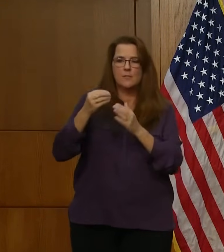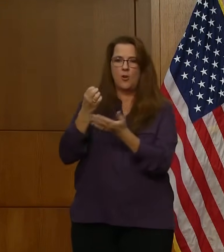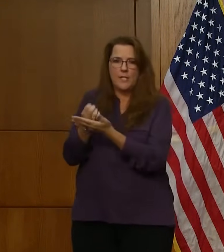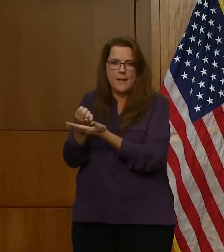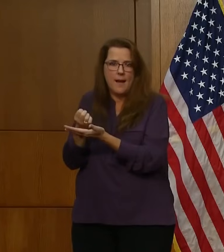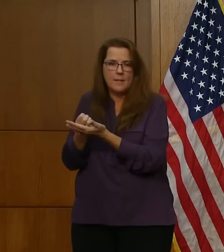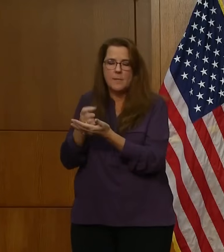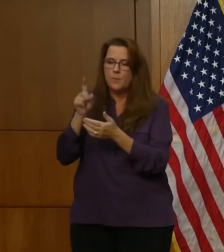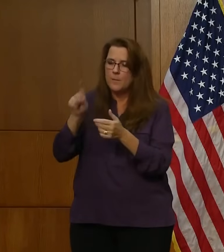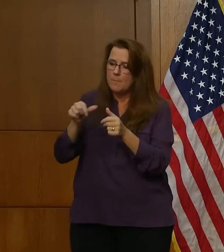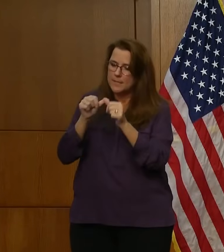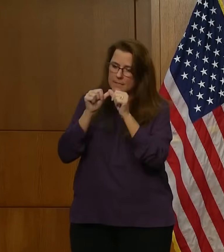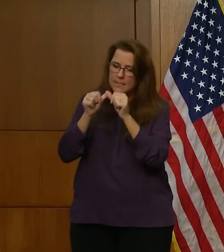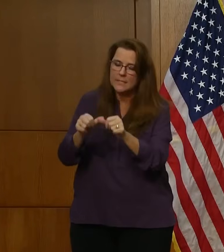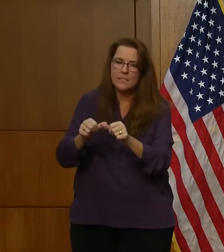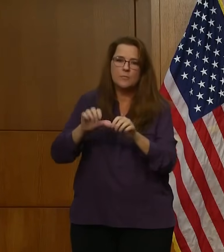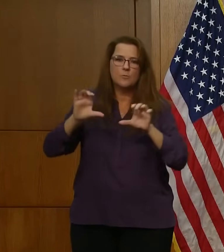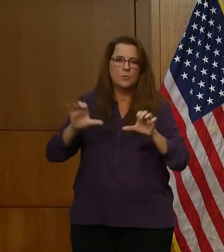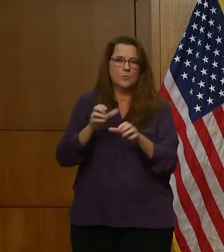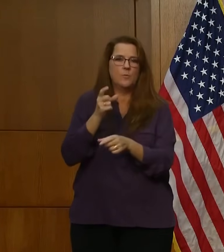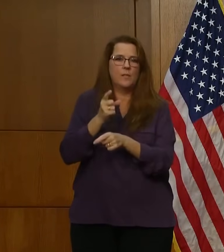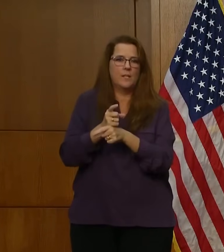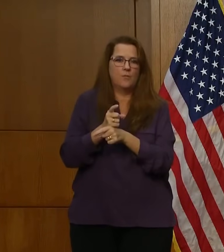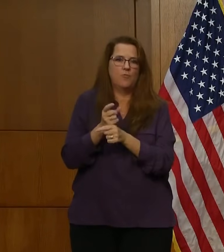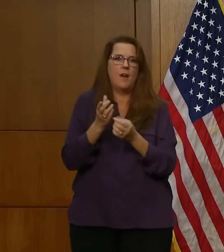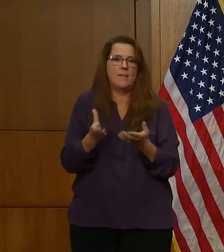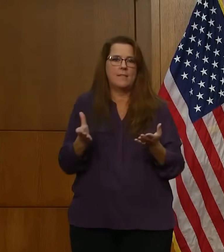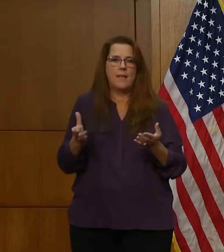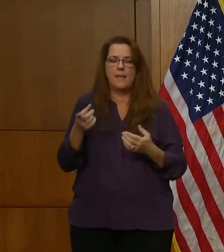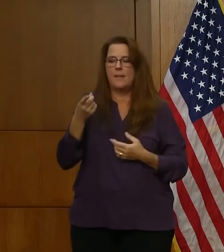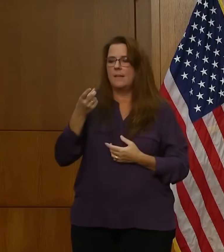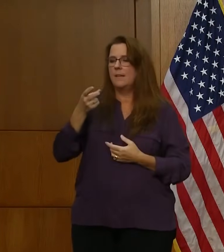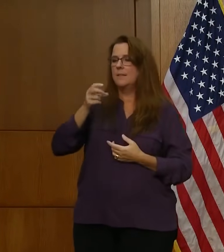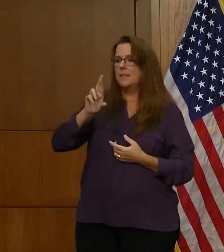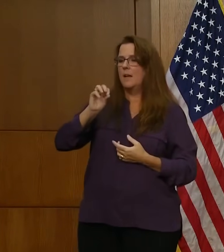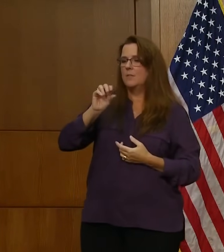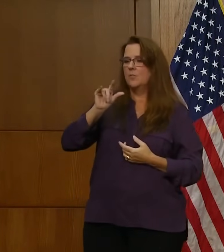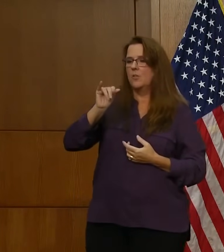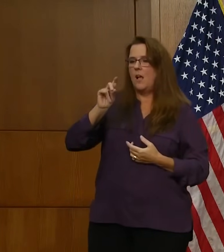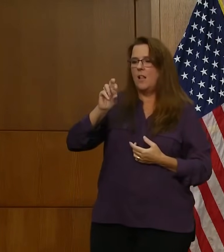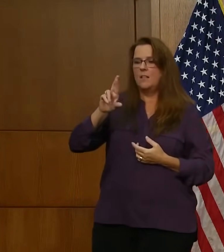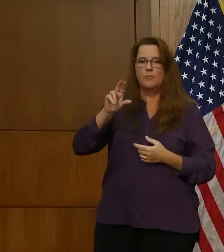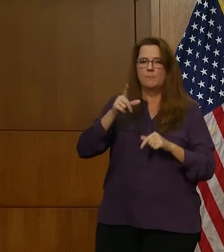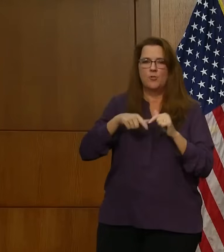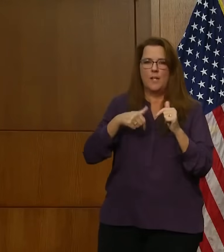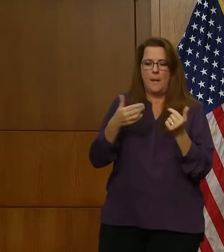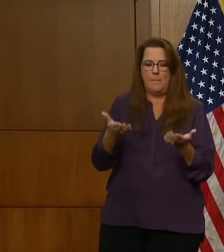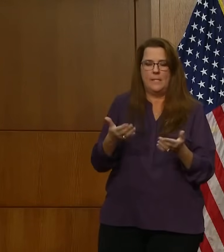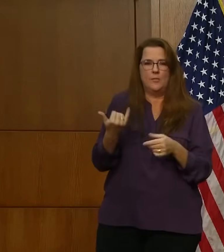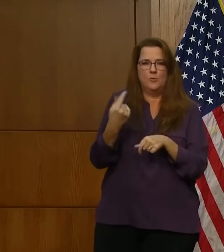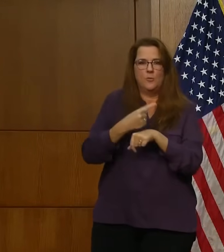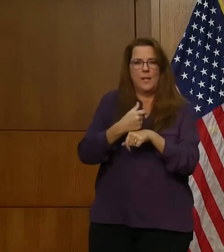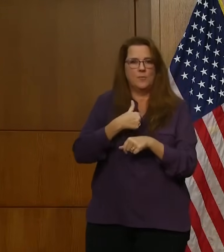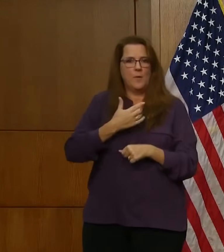OTHER. AND FOR THE SAKE OF OUR NEIGHBORS, OUR COMMUNITIES AND OUR ECONOMY. WE MUST CONTINUE TO DO THE RIGHT THING. DR.